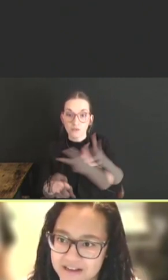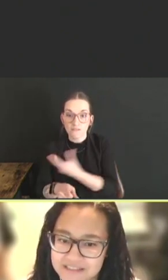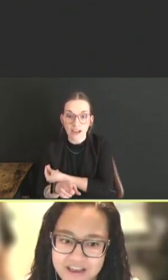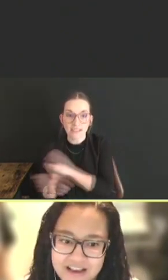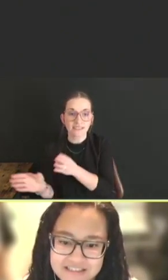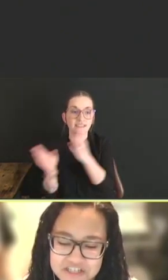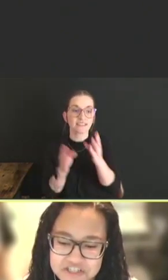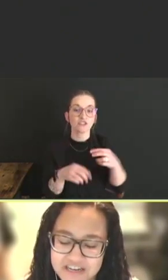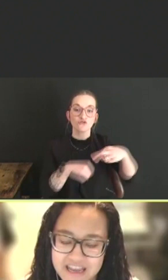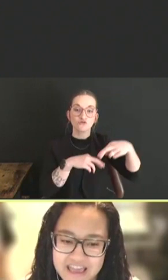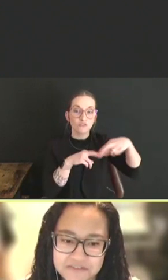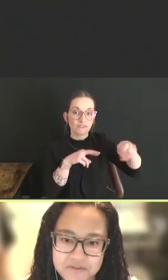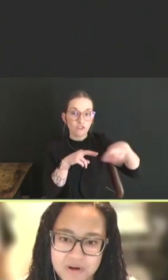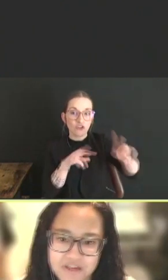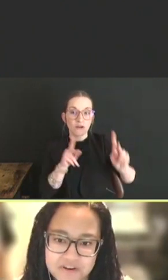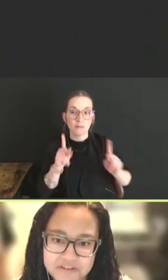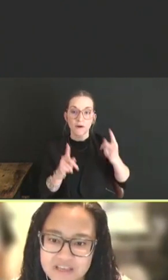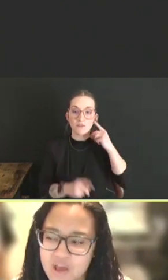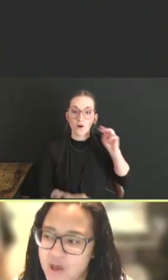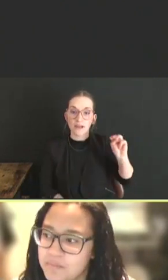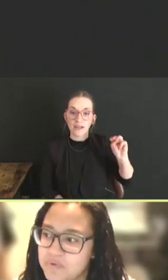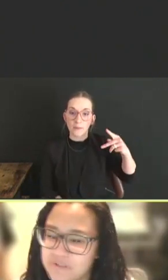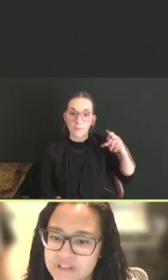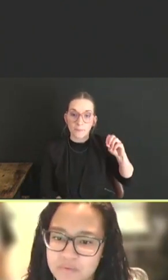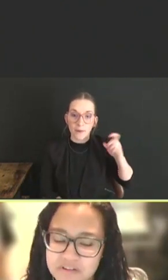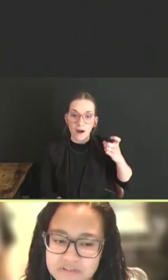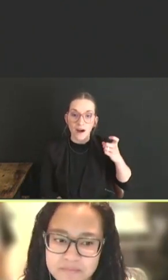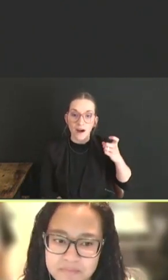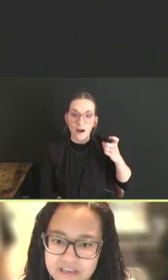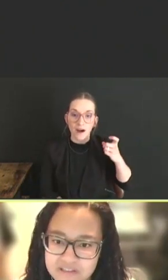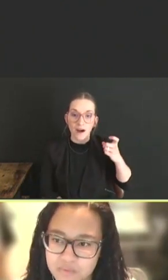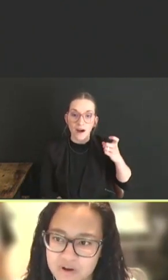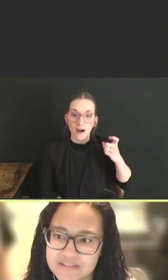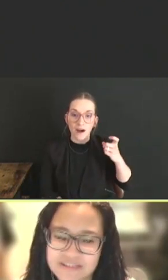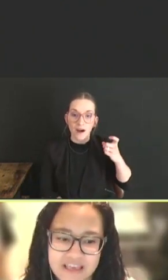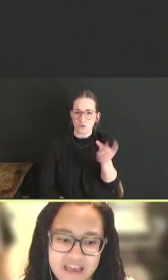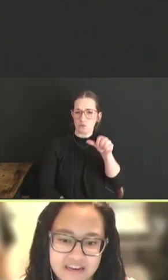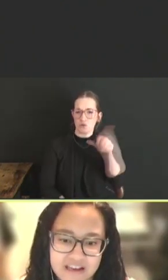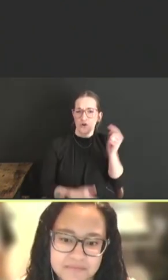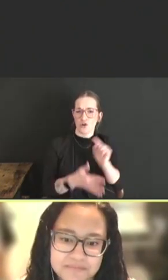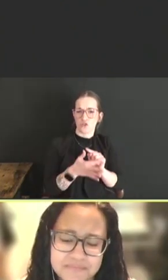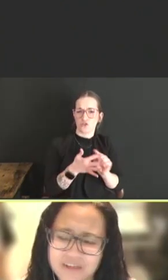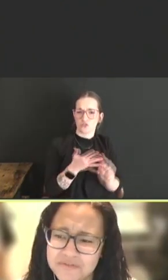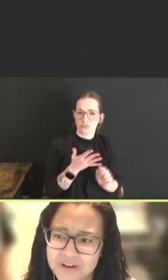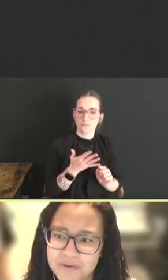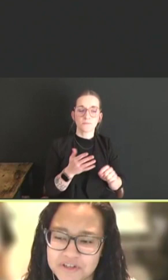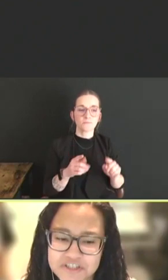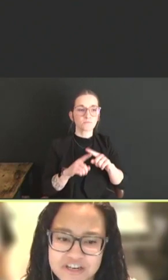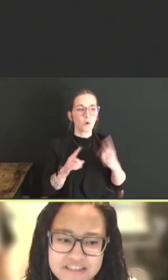pox vaccination, and a few others, but really, one of the biggest ones that I wanted to share,